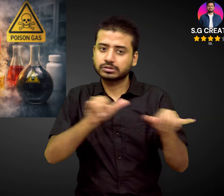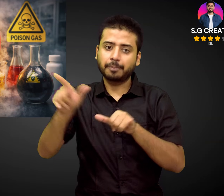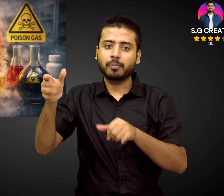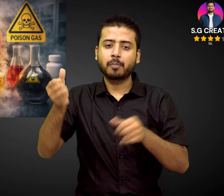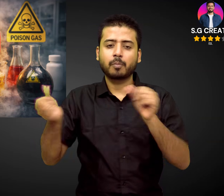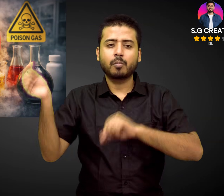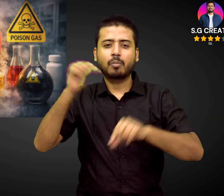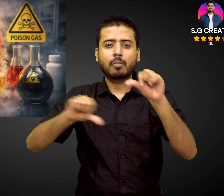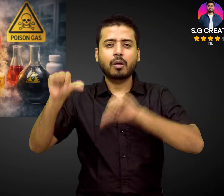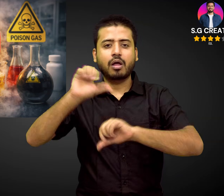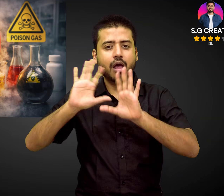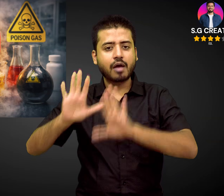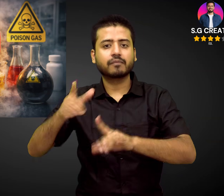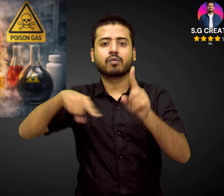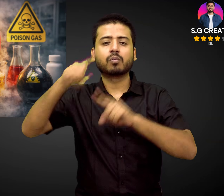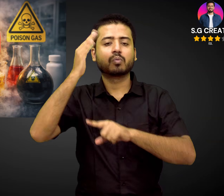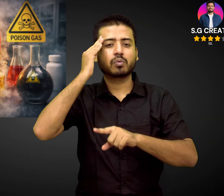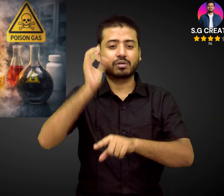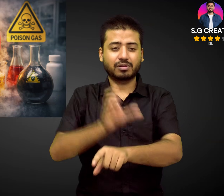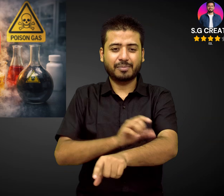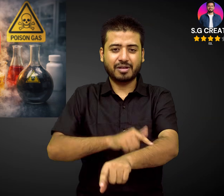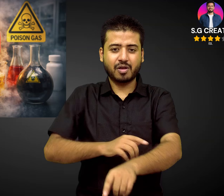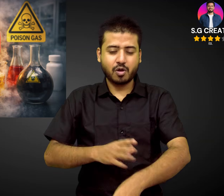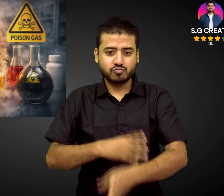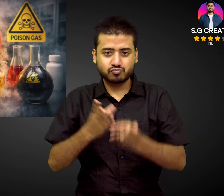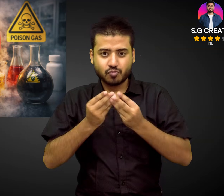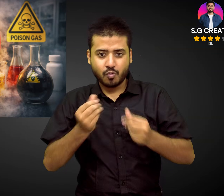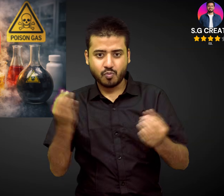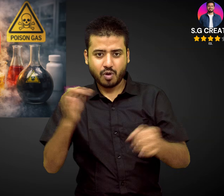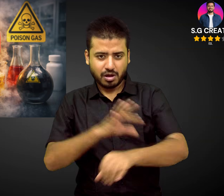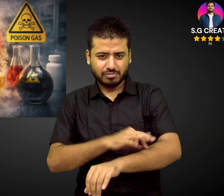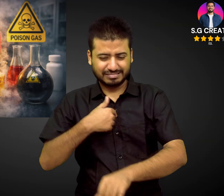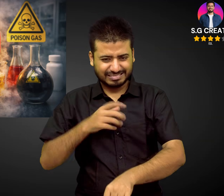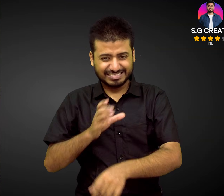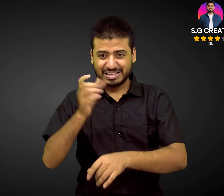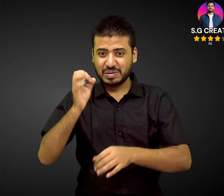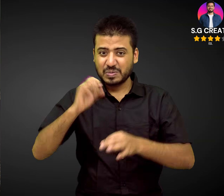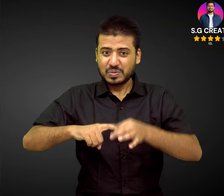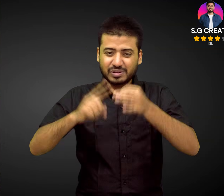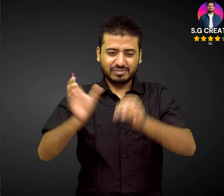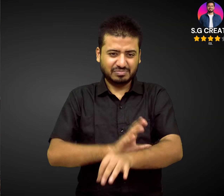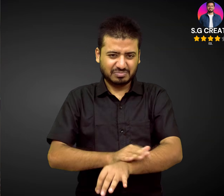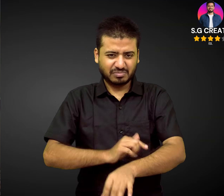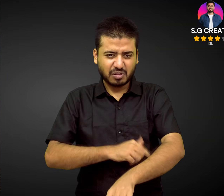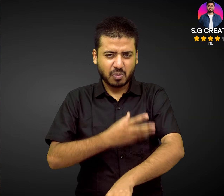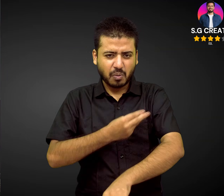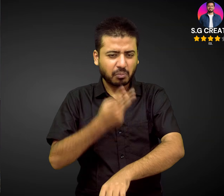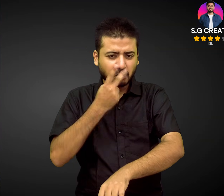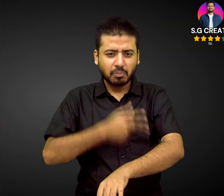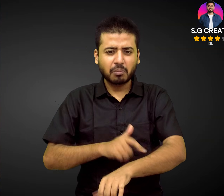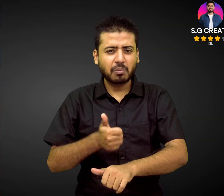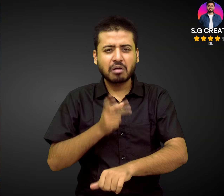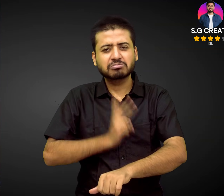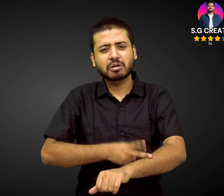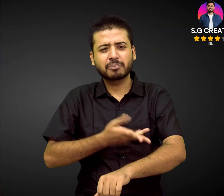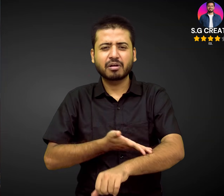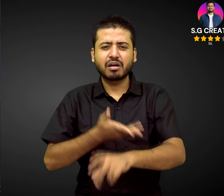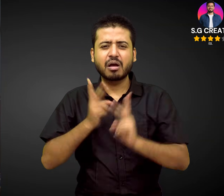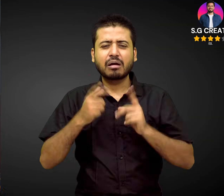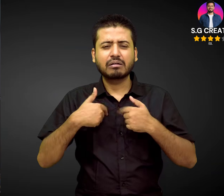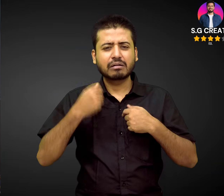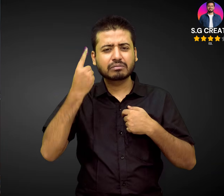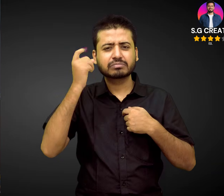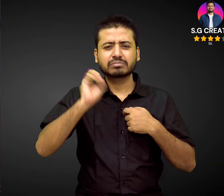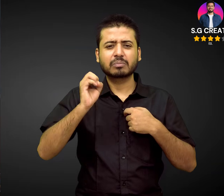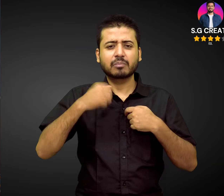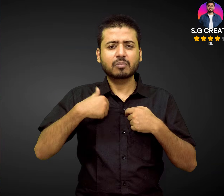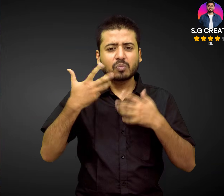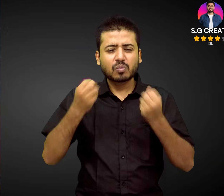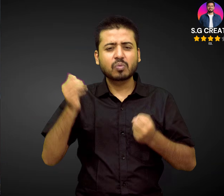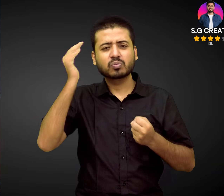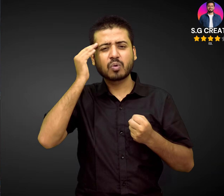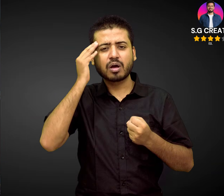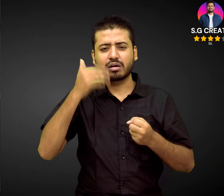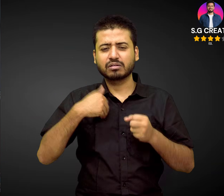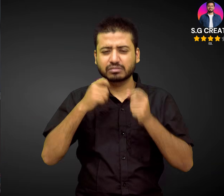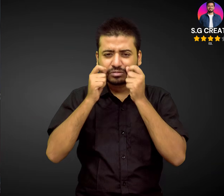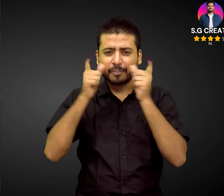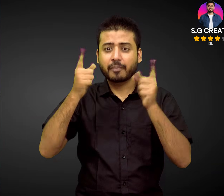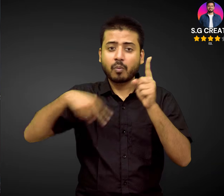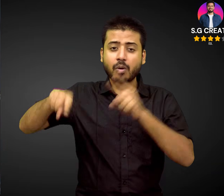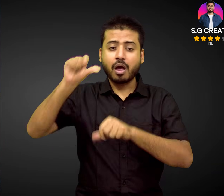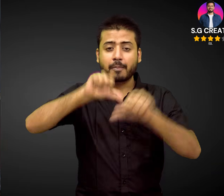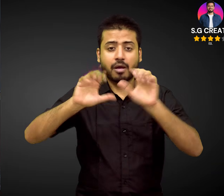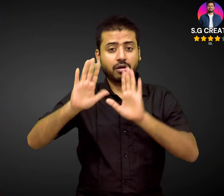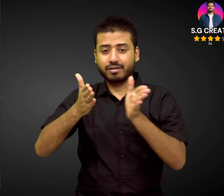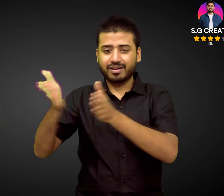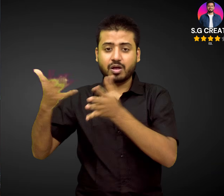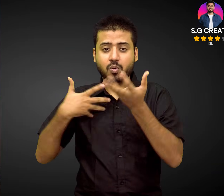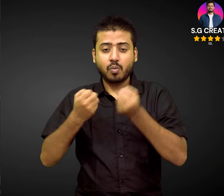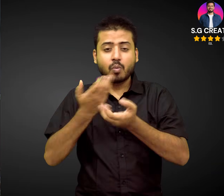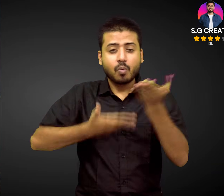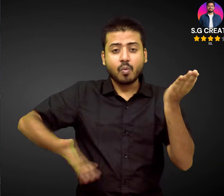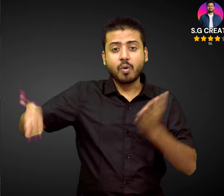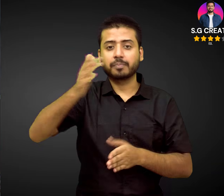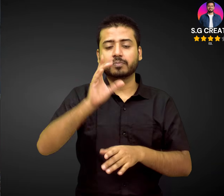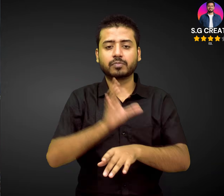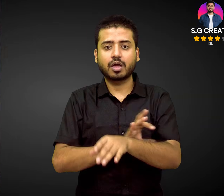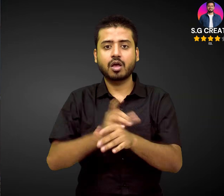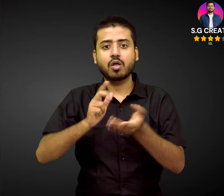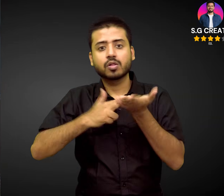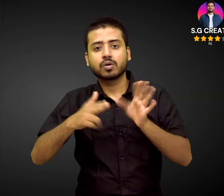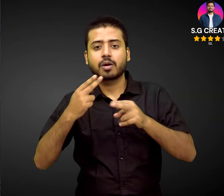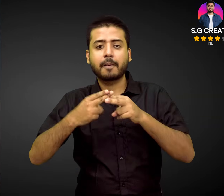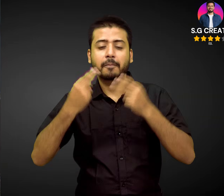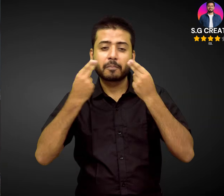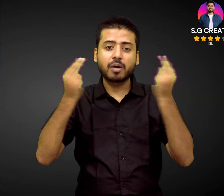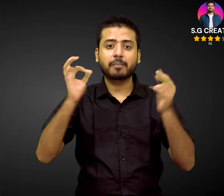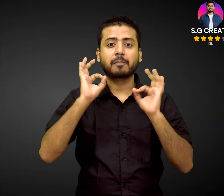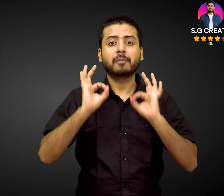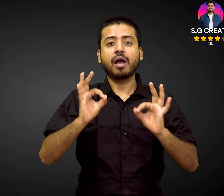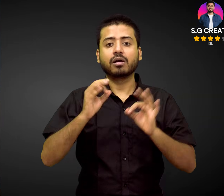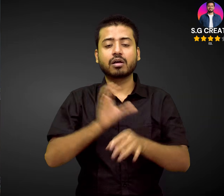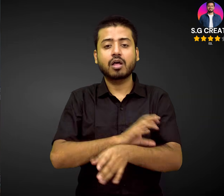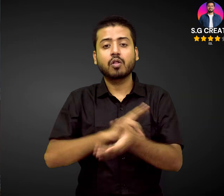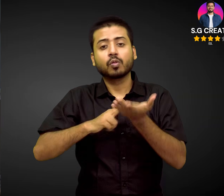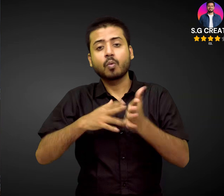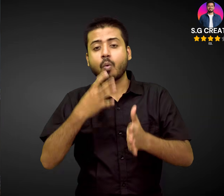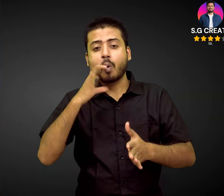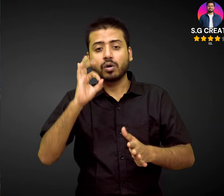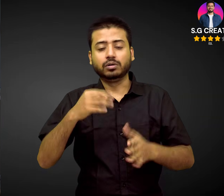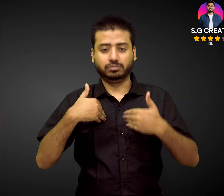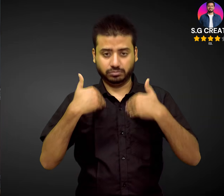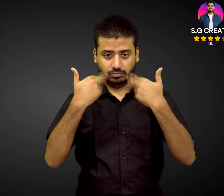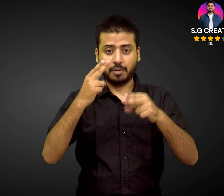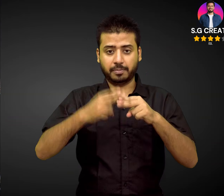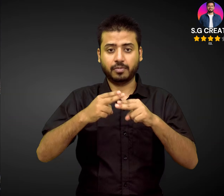soaps. The molecular bonds break and reform. The reaction looks like this. 30 seconds. Dollar/exual